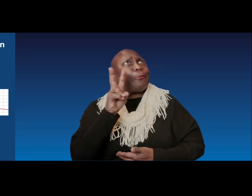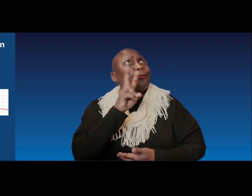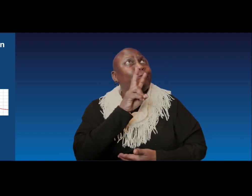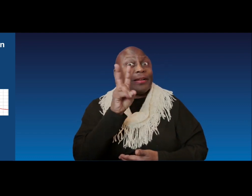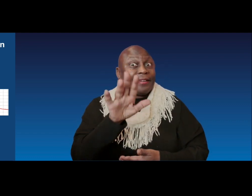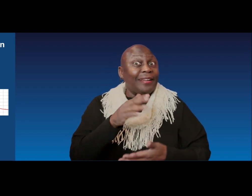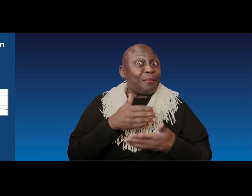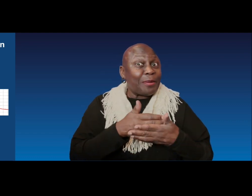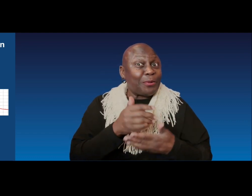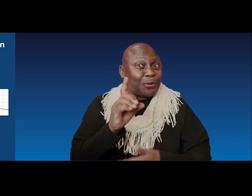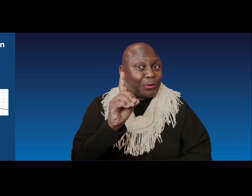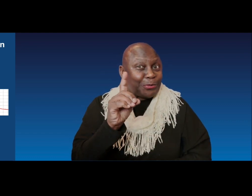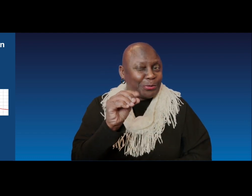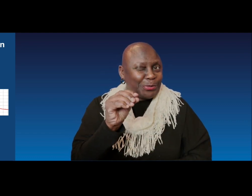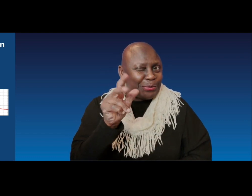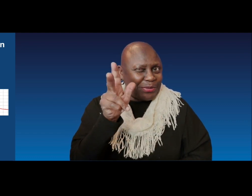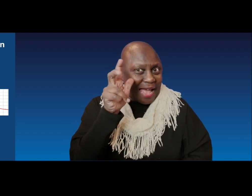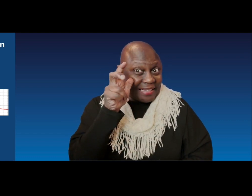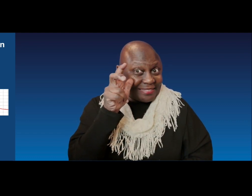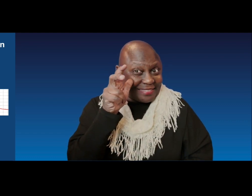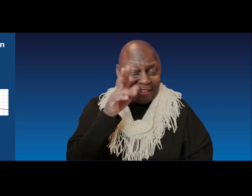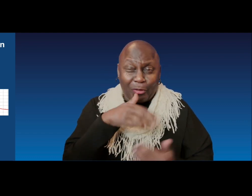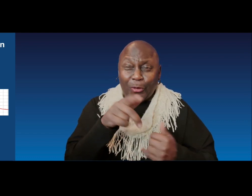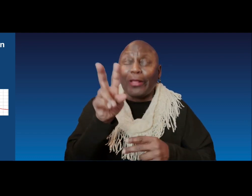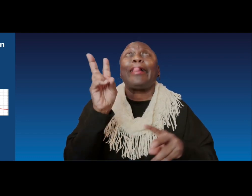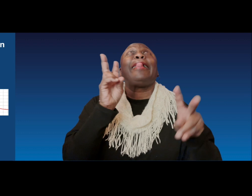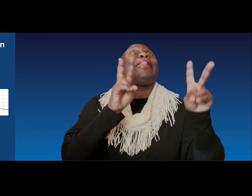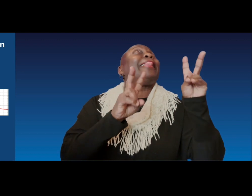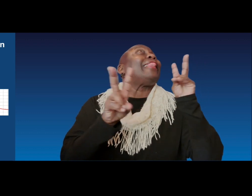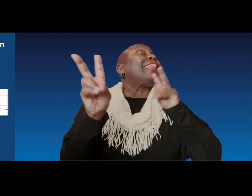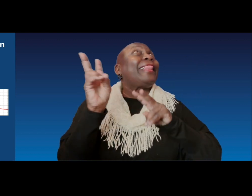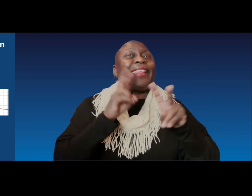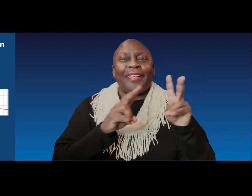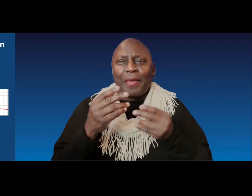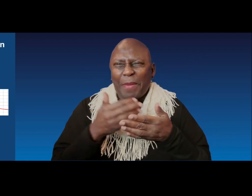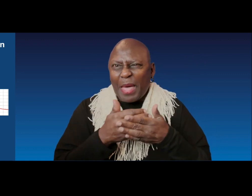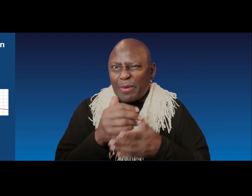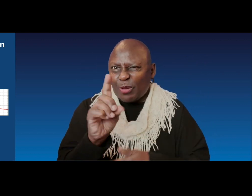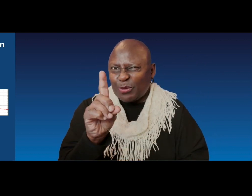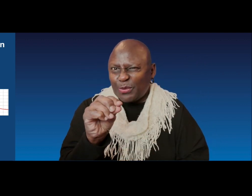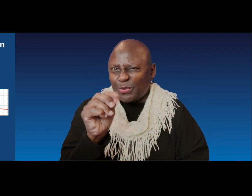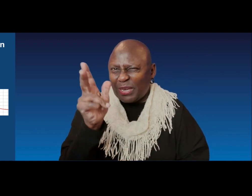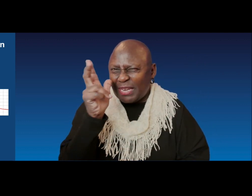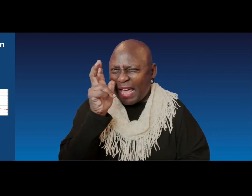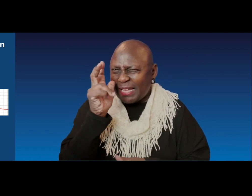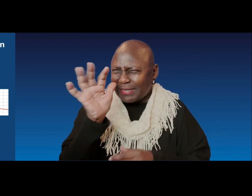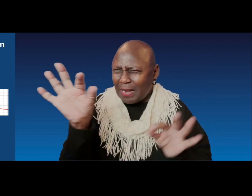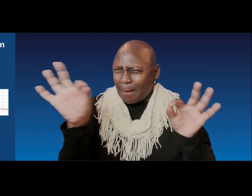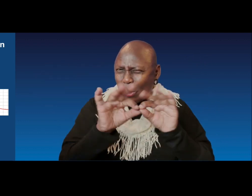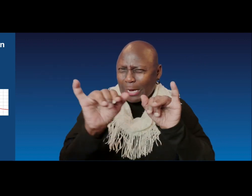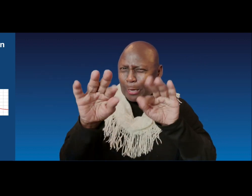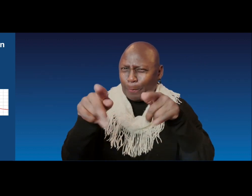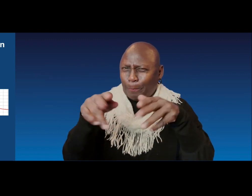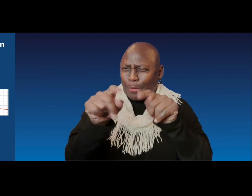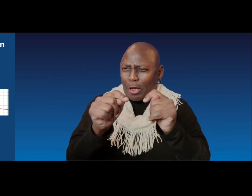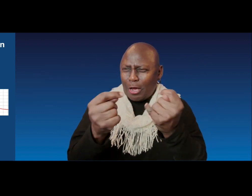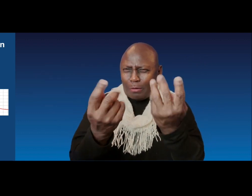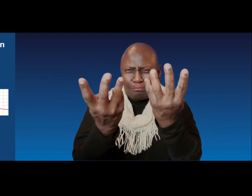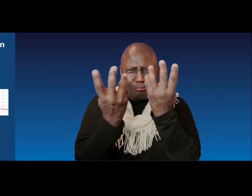to yourself with the baby in your arms or in the shopping cart. Even if the baby's eyes wander, they're listening.